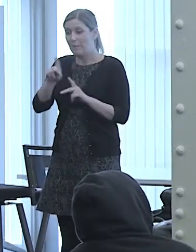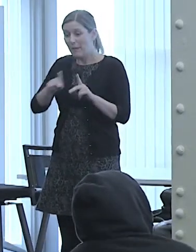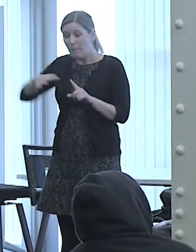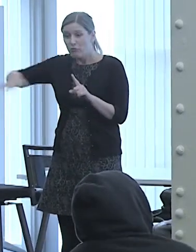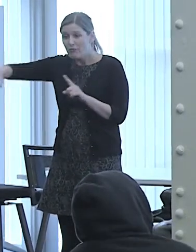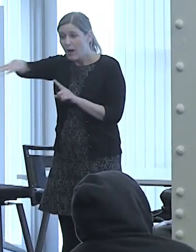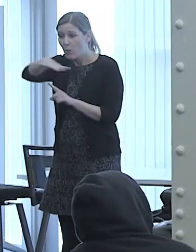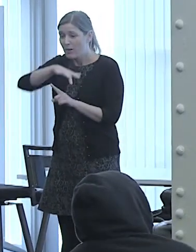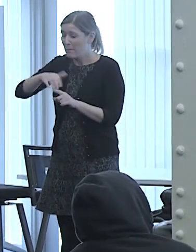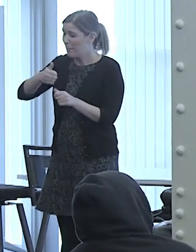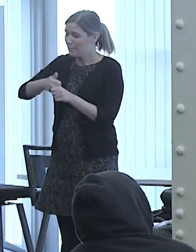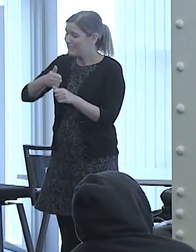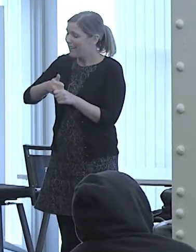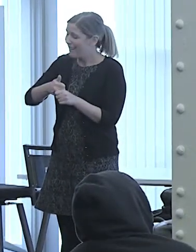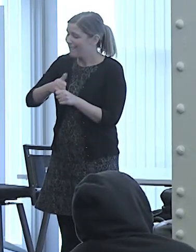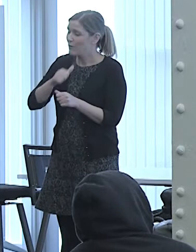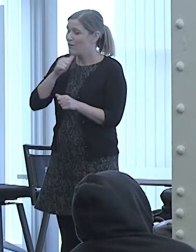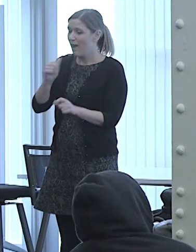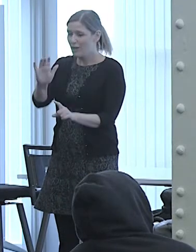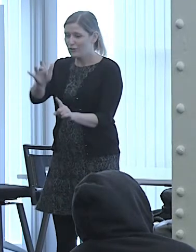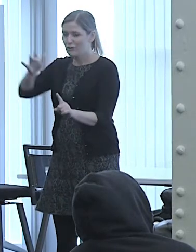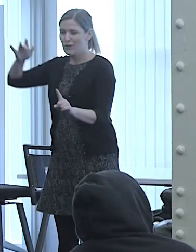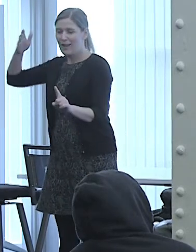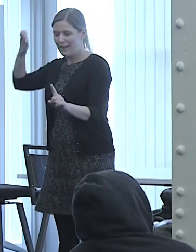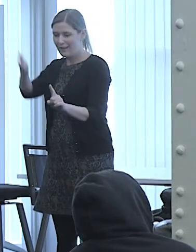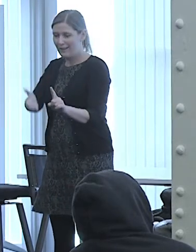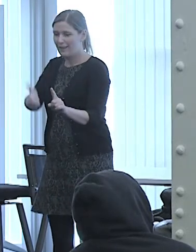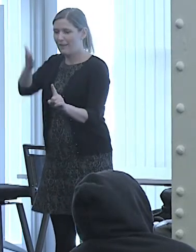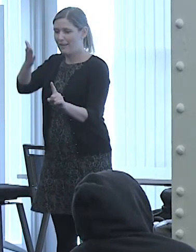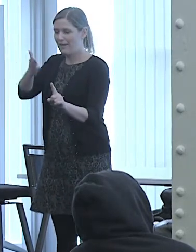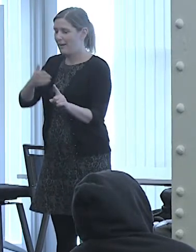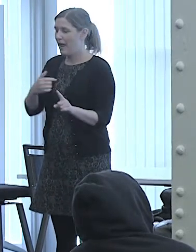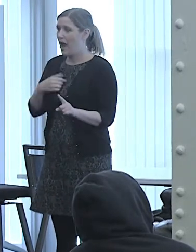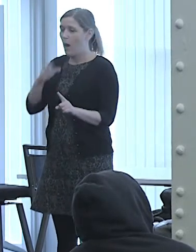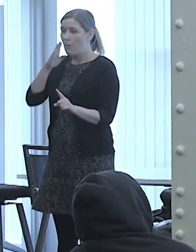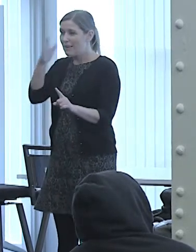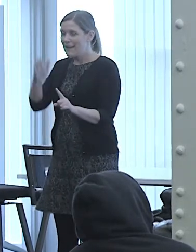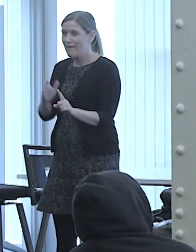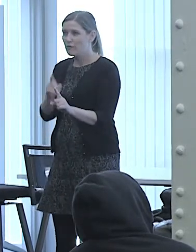are not some shining paragons of, I will never be as good as that person speaking,